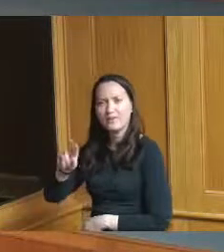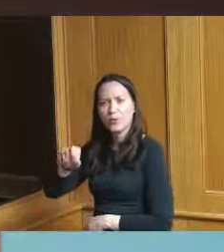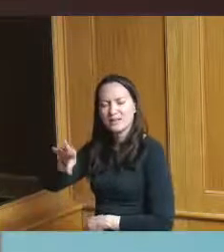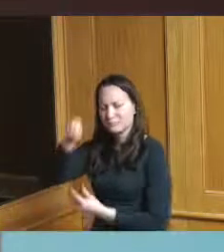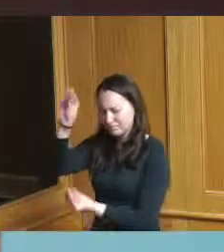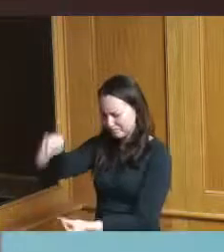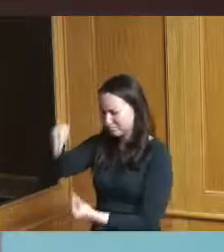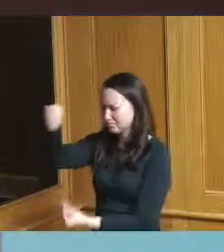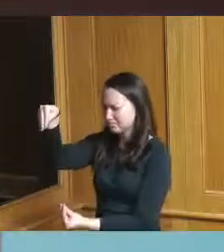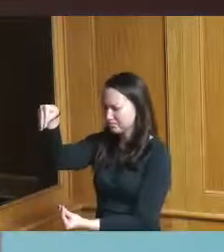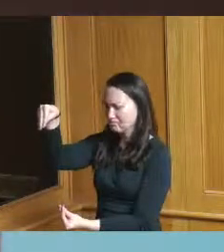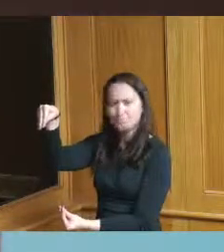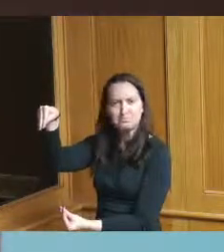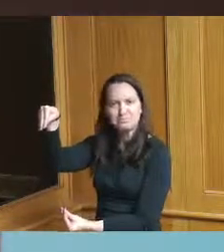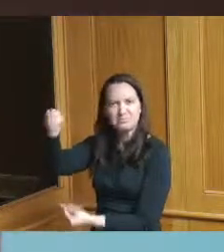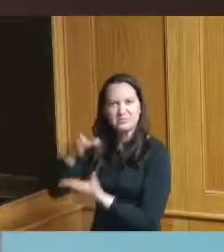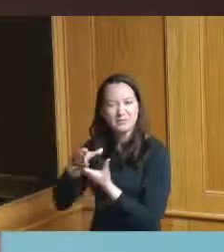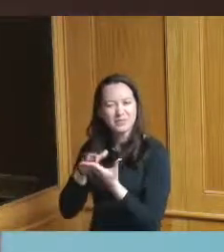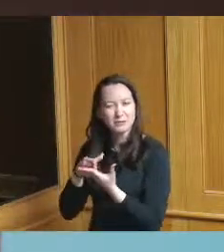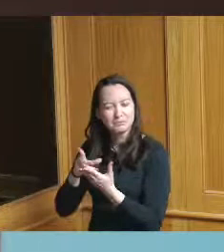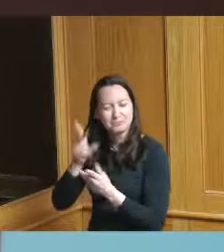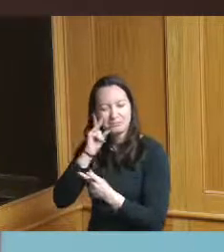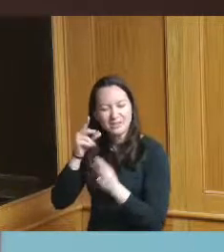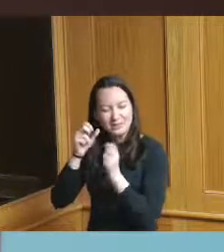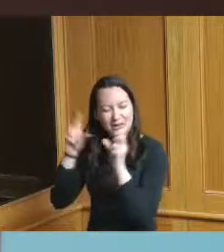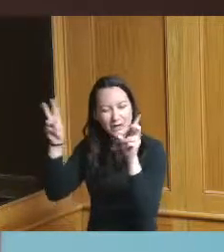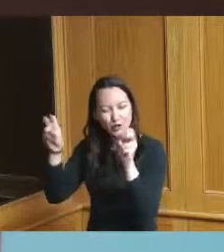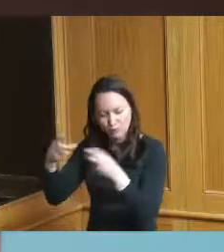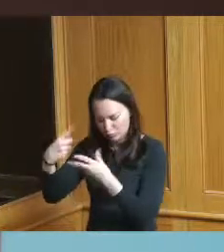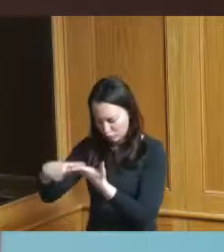and it was about just some of the issues you were talking about in the earlier presentations